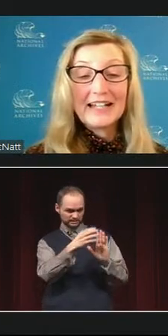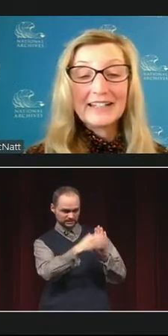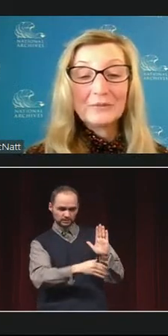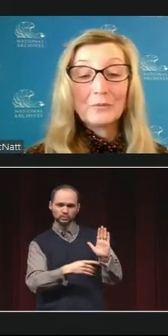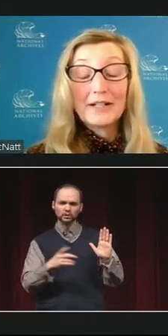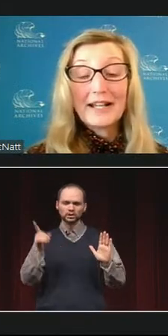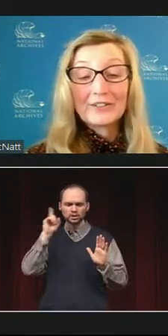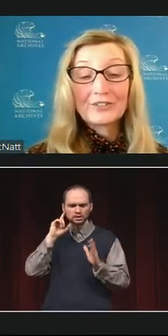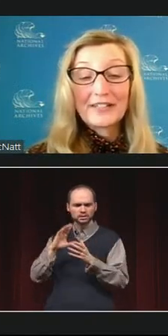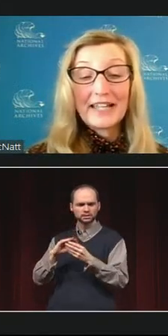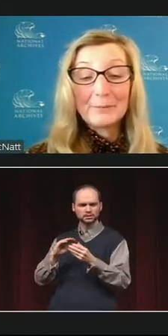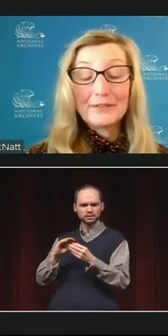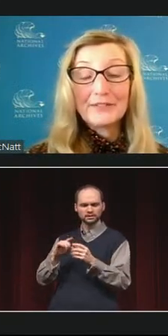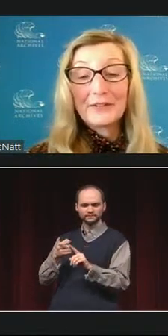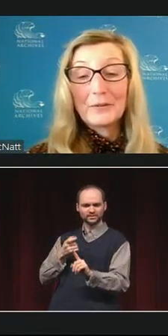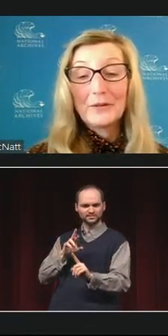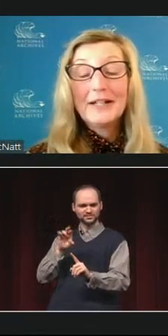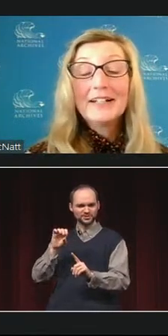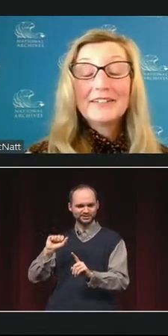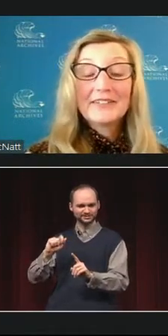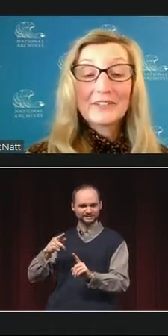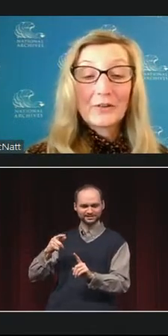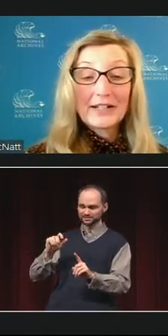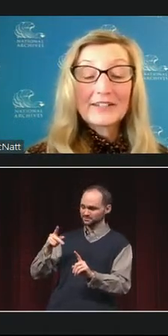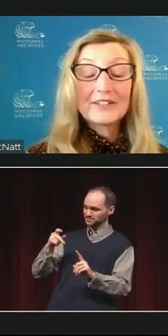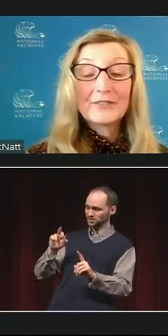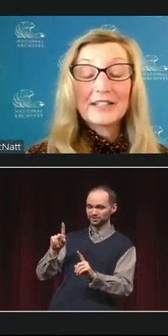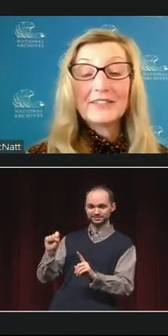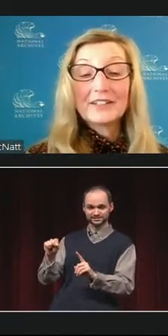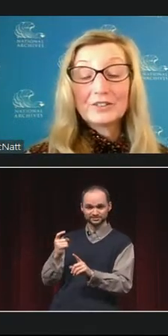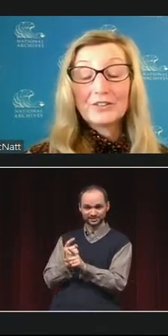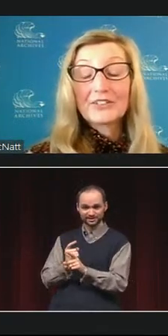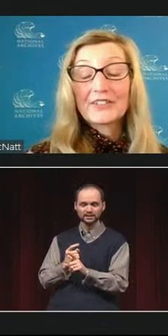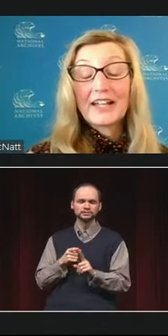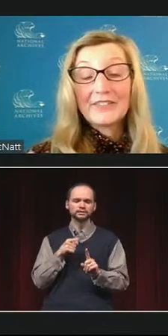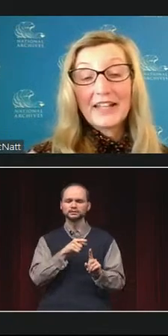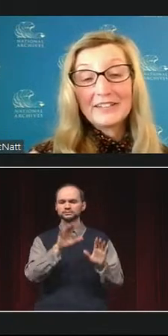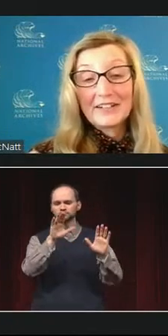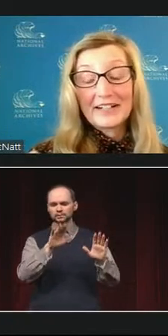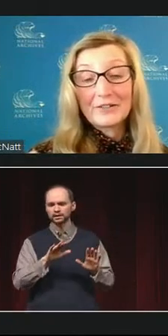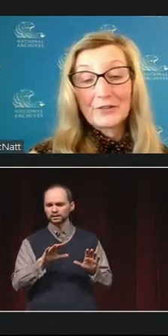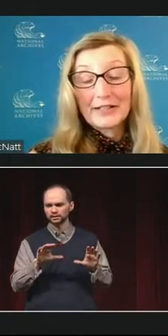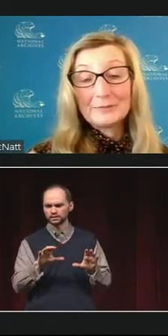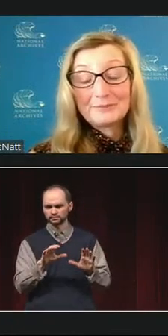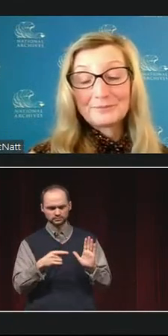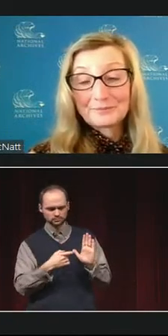and what actually happened. So this is a great activity that looks at that diagram.